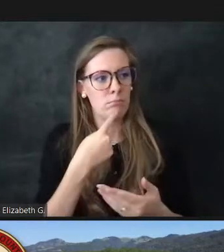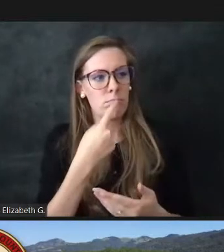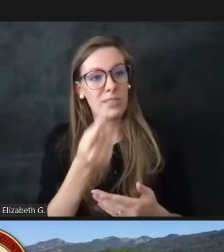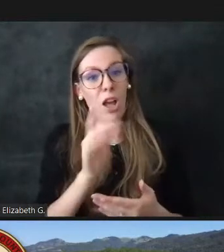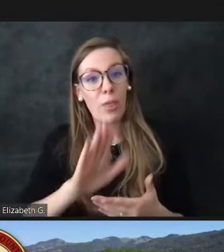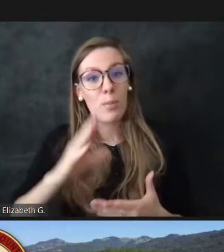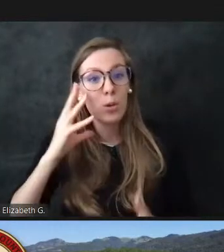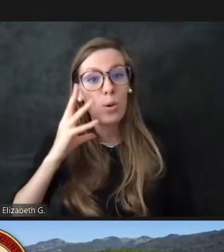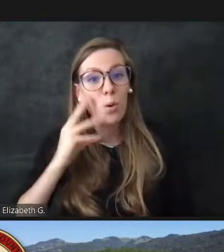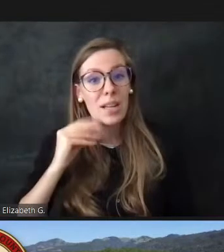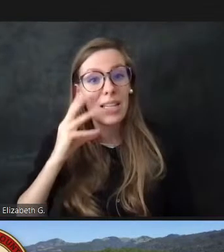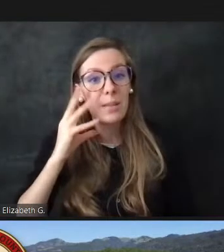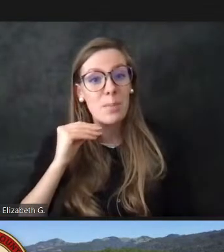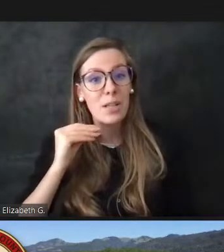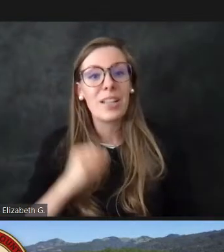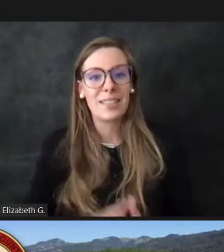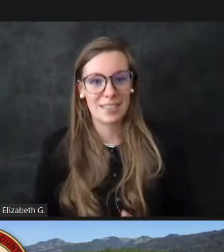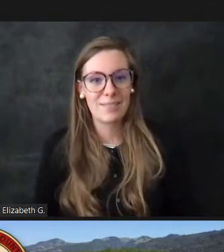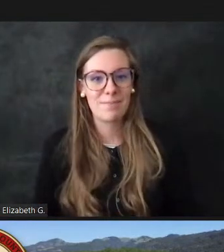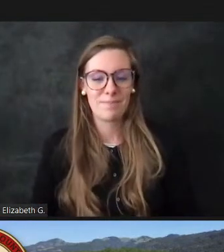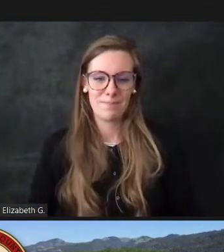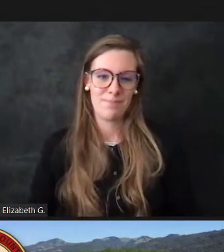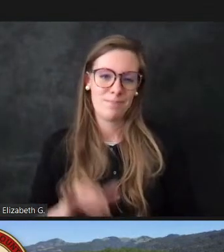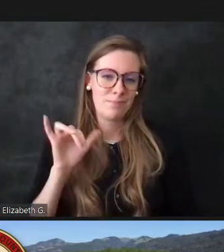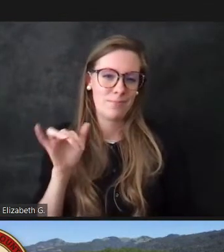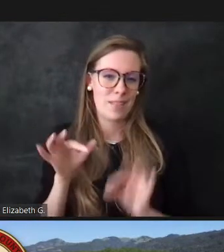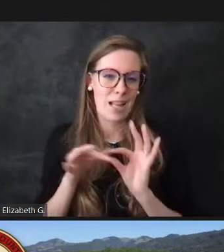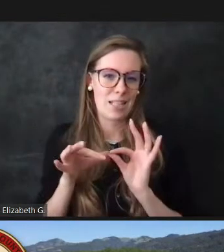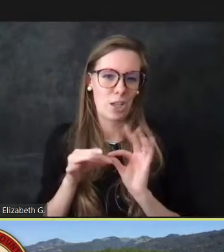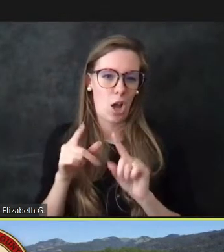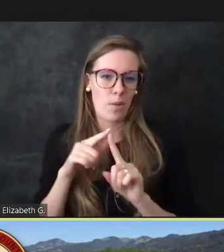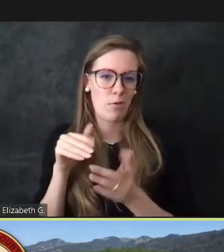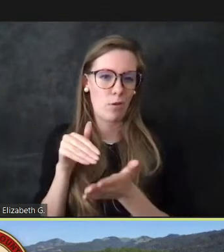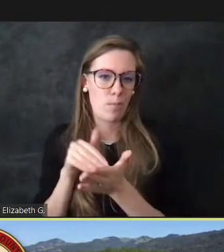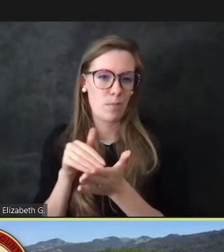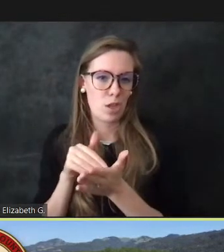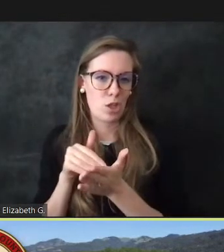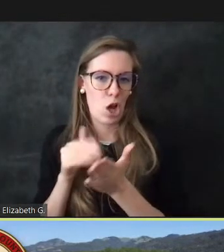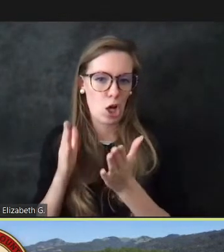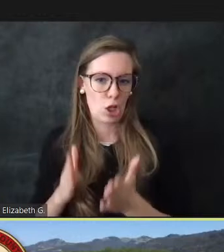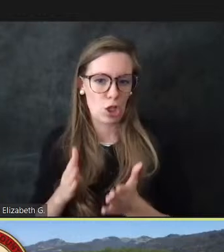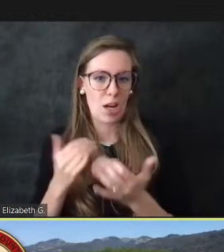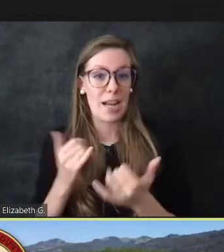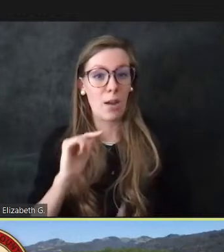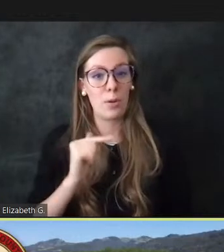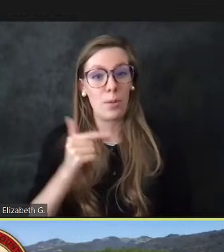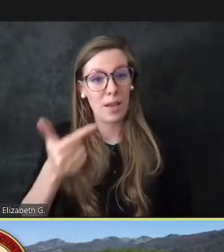These are the words from the doctor, and I'll pass it over to Sylvia.